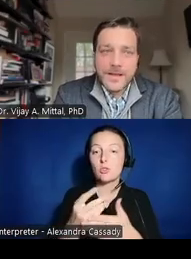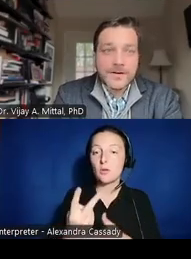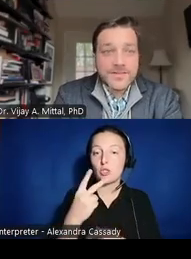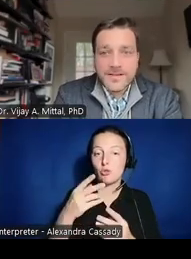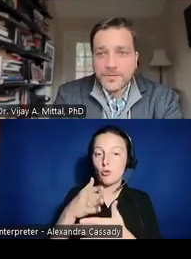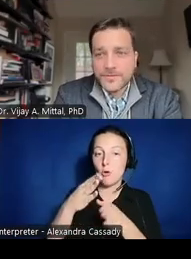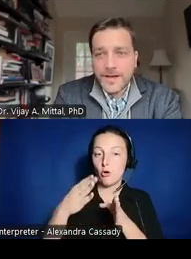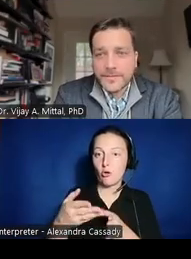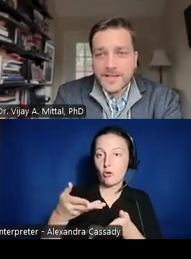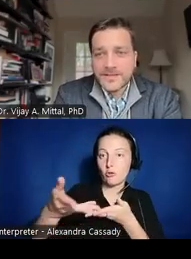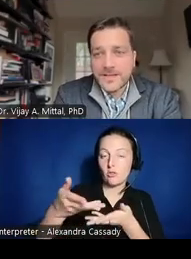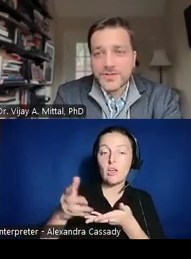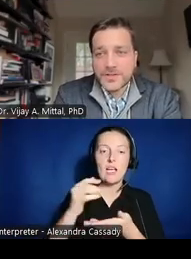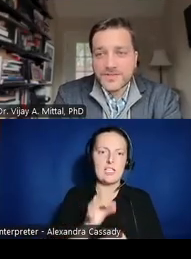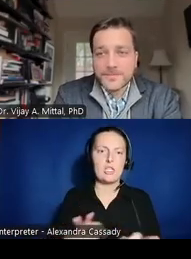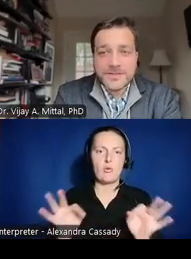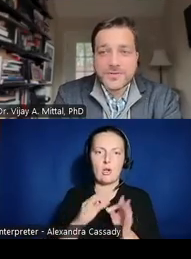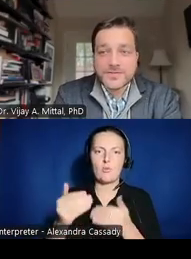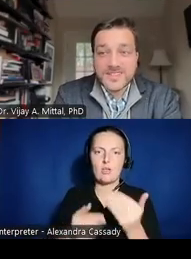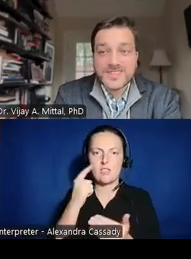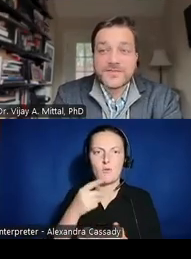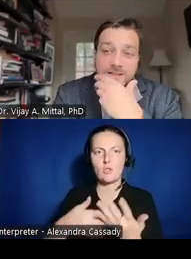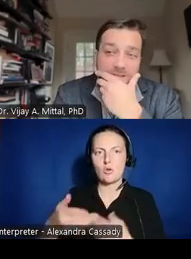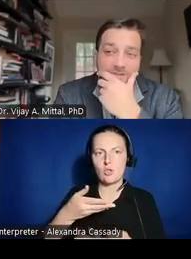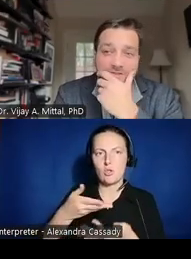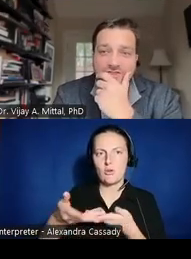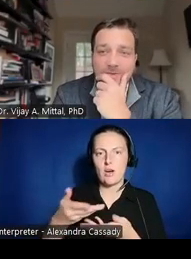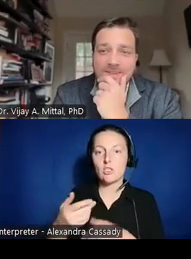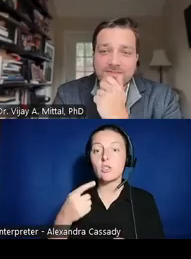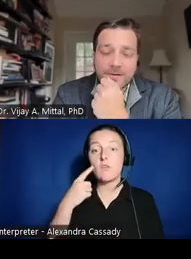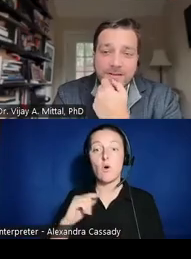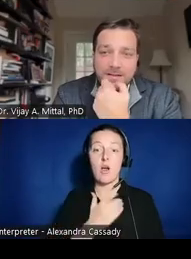In our study, we found that CHR participants showed significantly reduced strength of synchrony